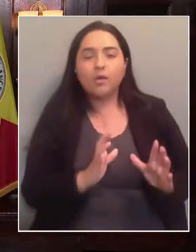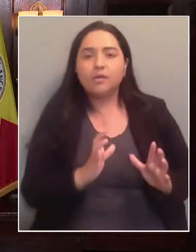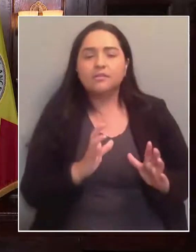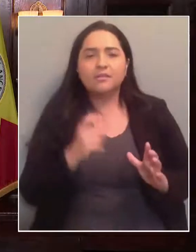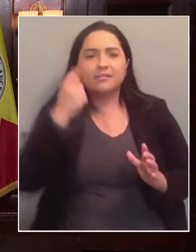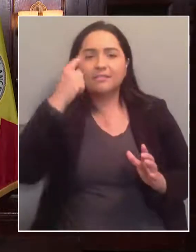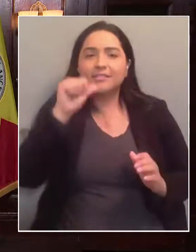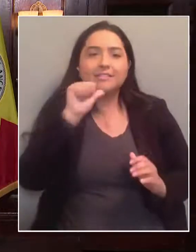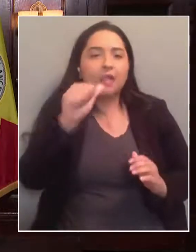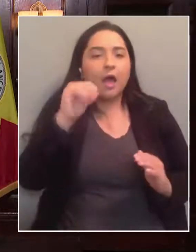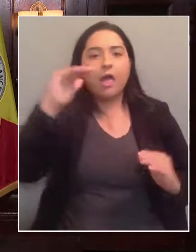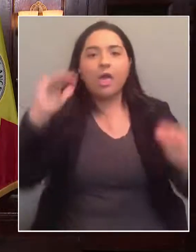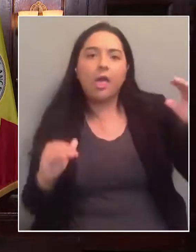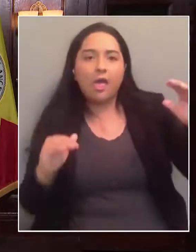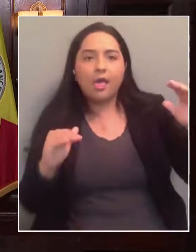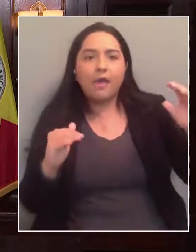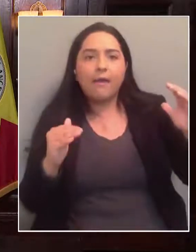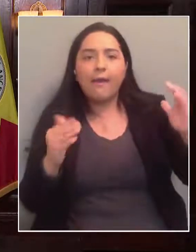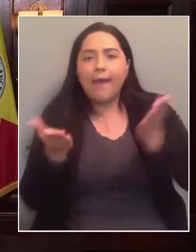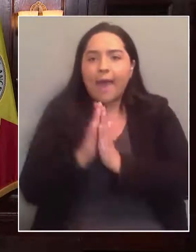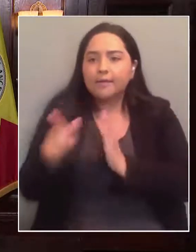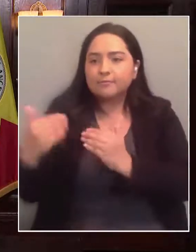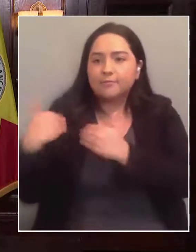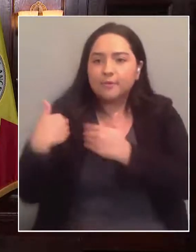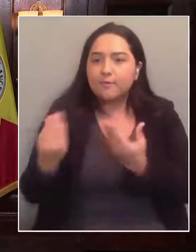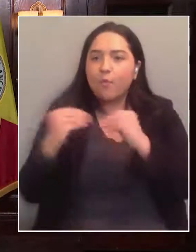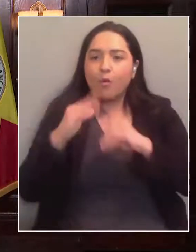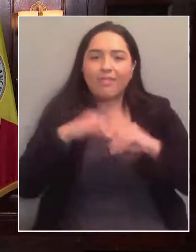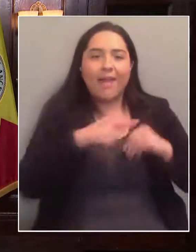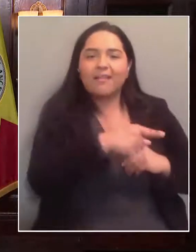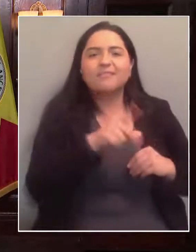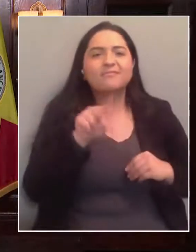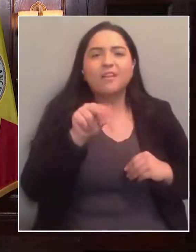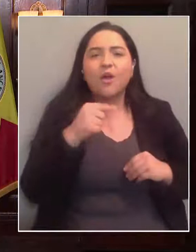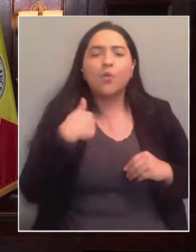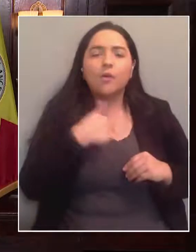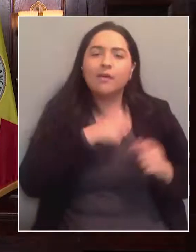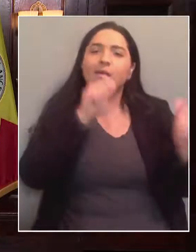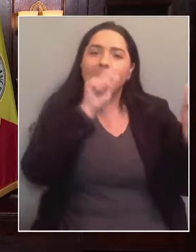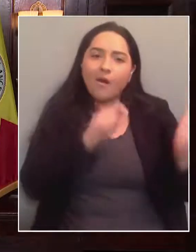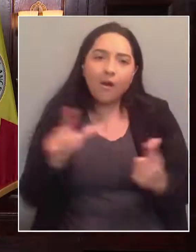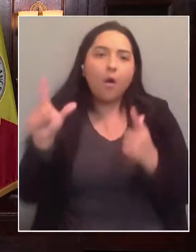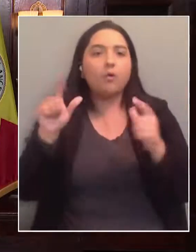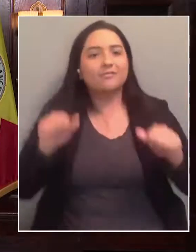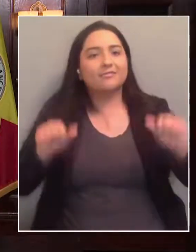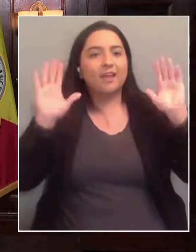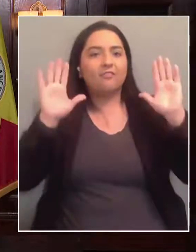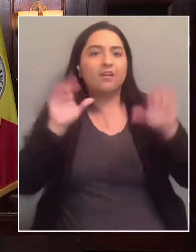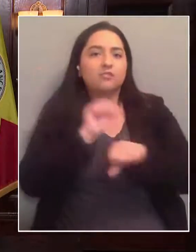AND WE HOPE THAT EVERYBODY WILL SHARE IN THAT SACRIFICE, IT ONLY WORKS IF WE WORK TOGETHER. THANKS JOHN.